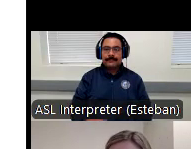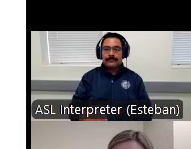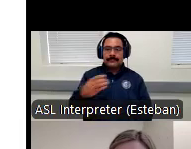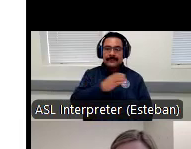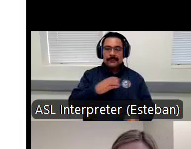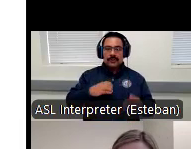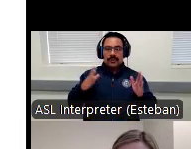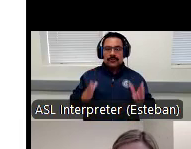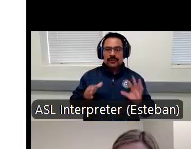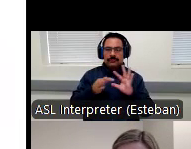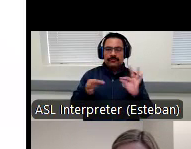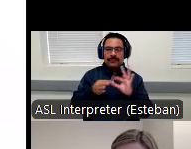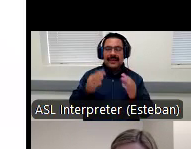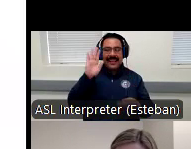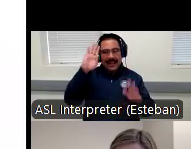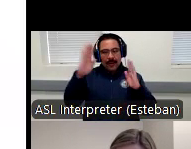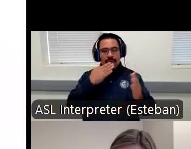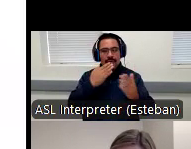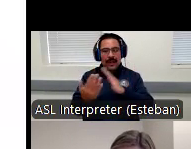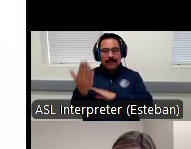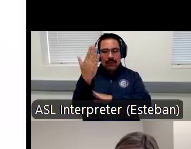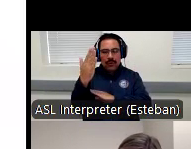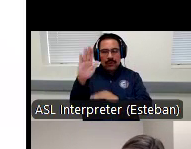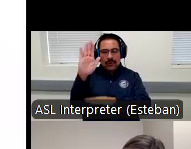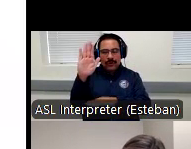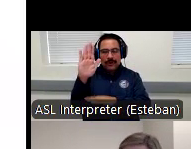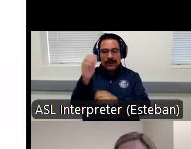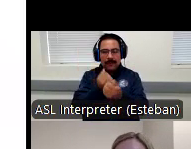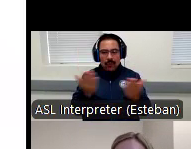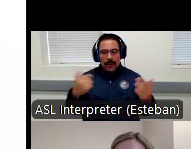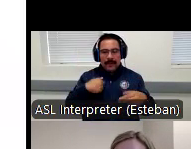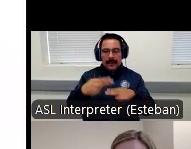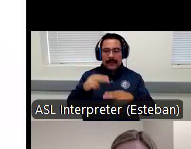Hi. Good afternoon, everybody. I'm Commissioner Rachel Arfa of the